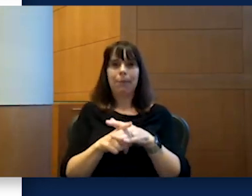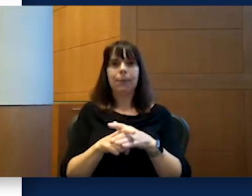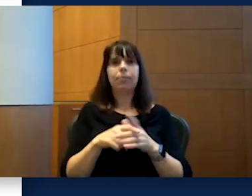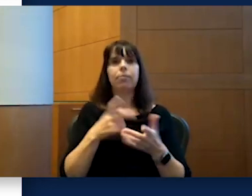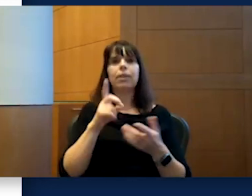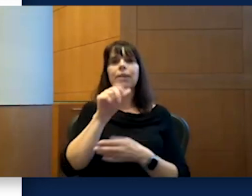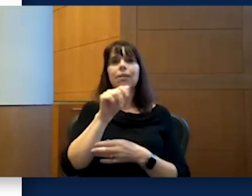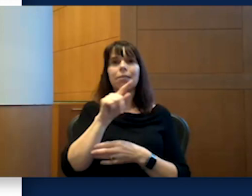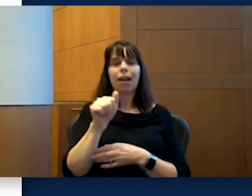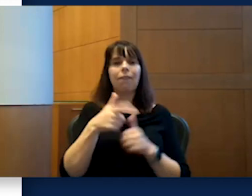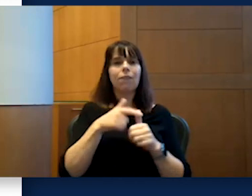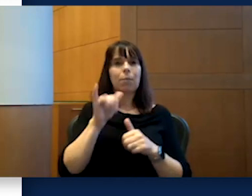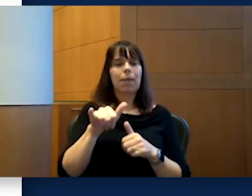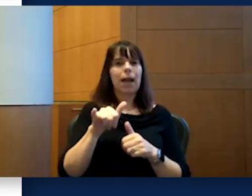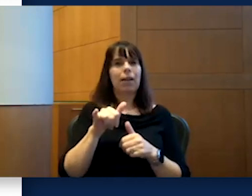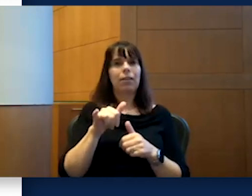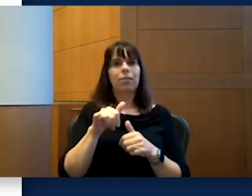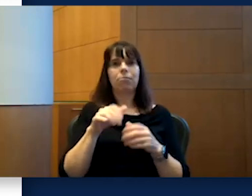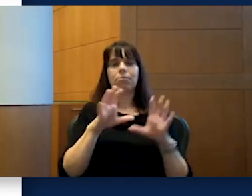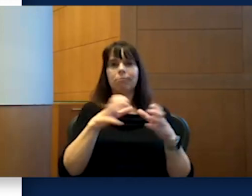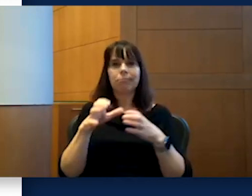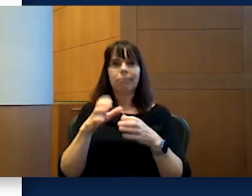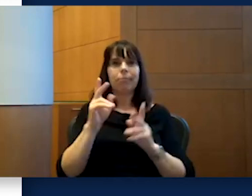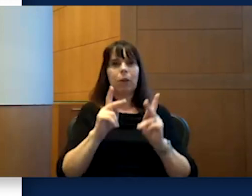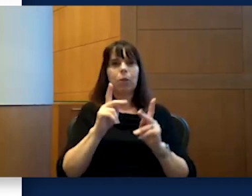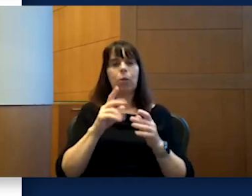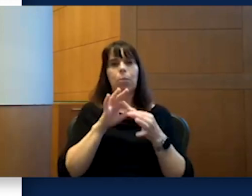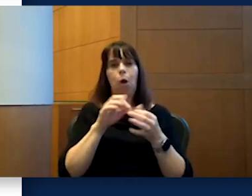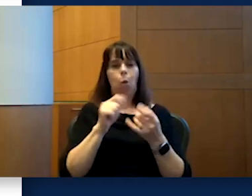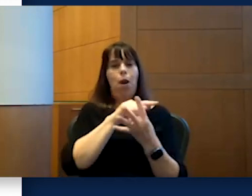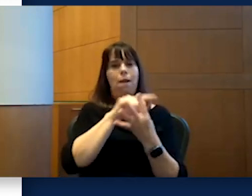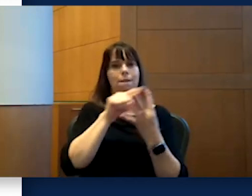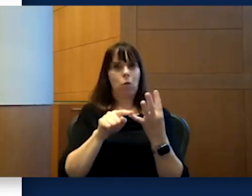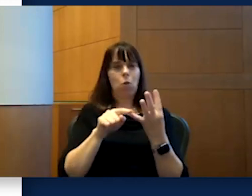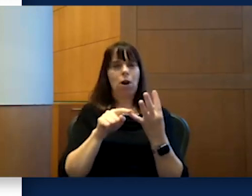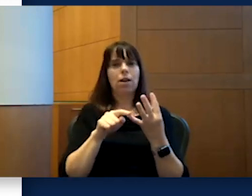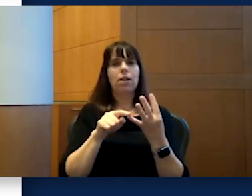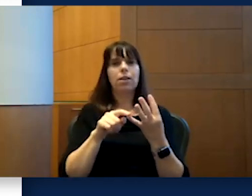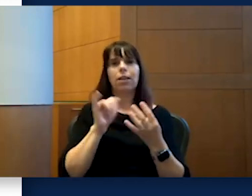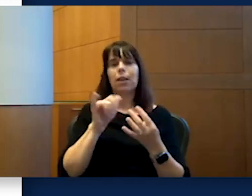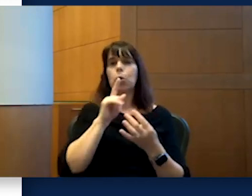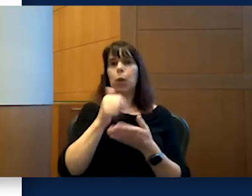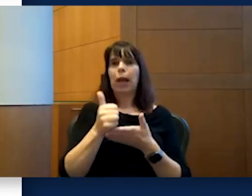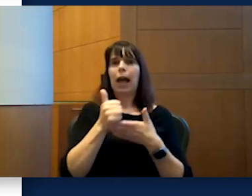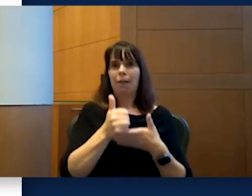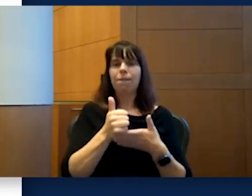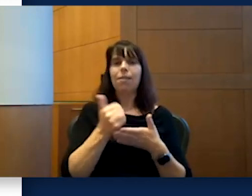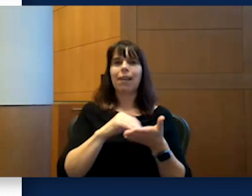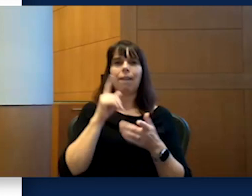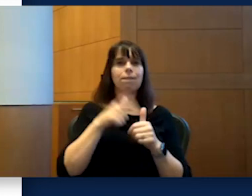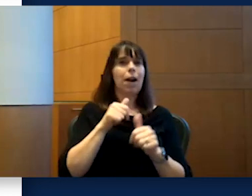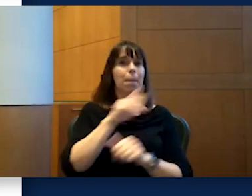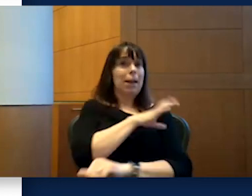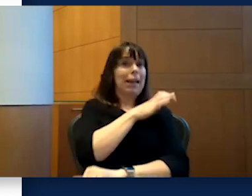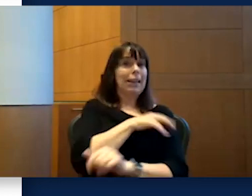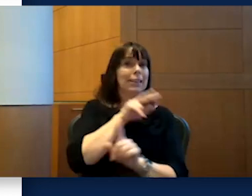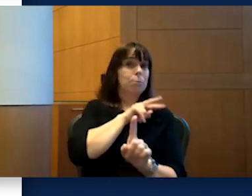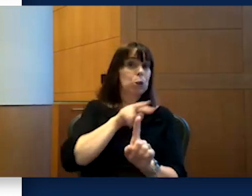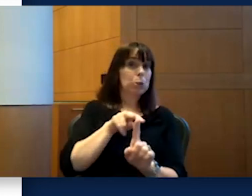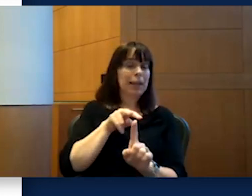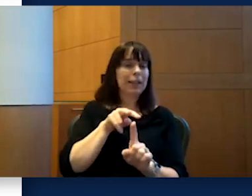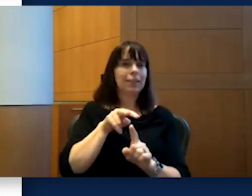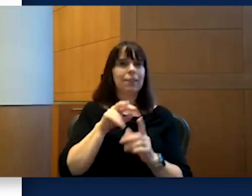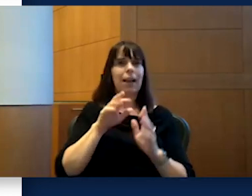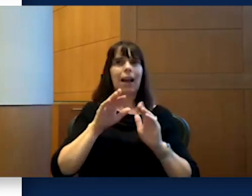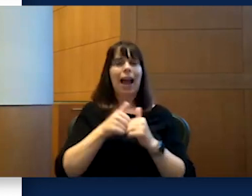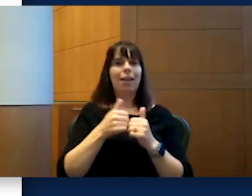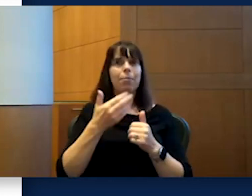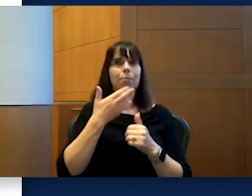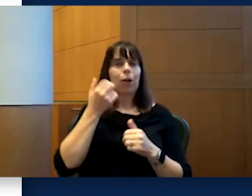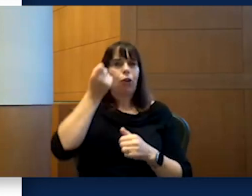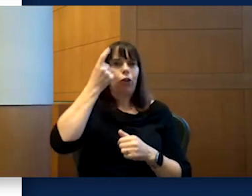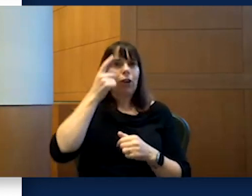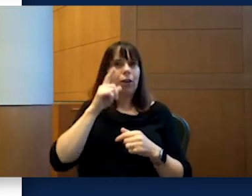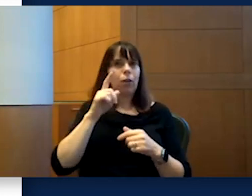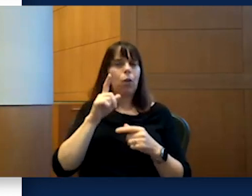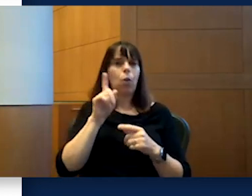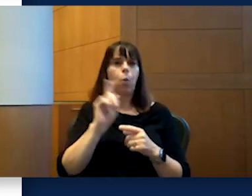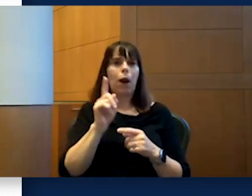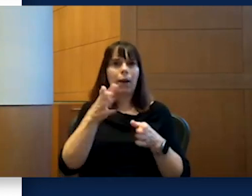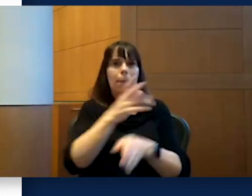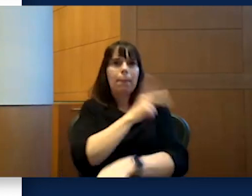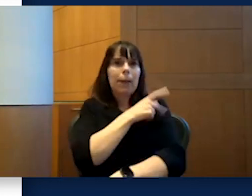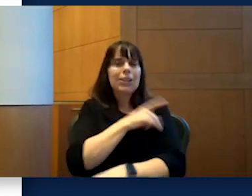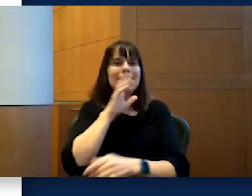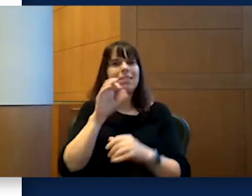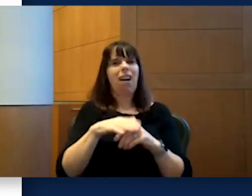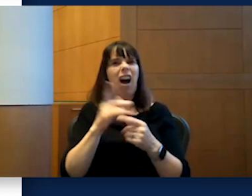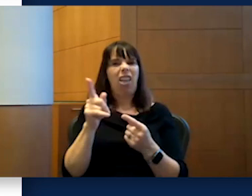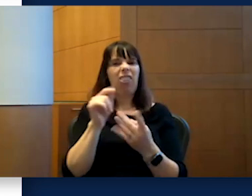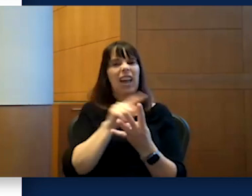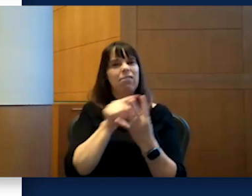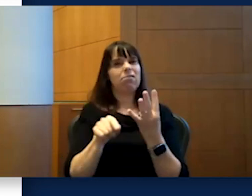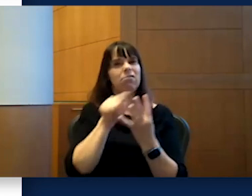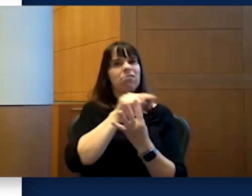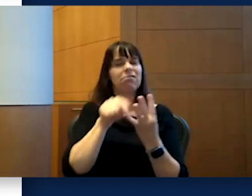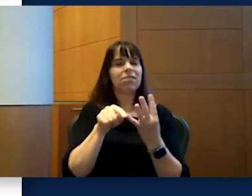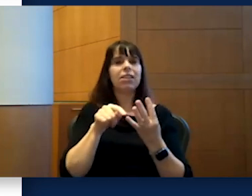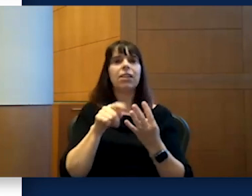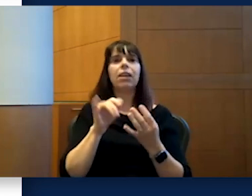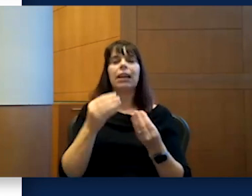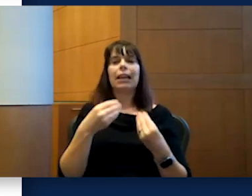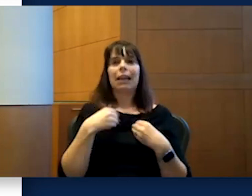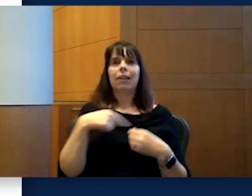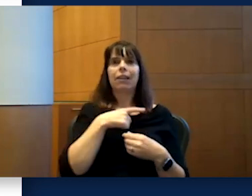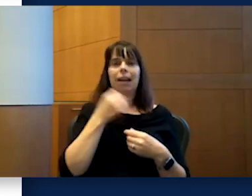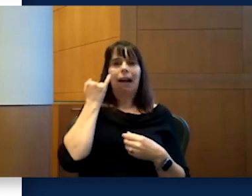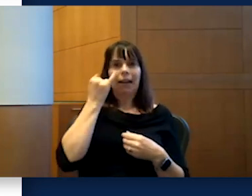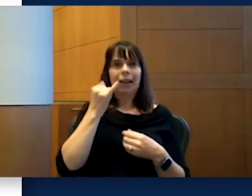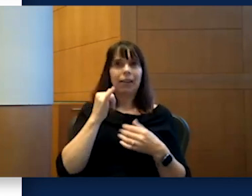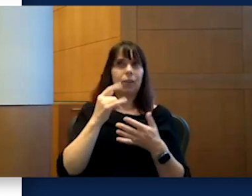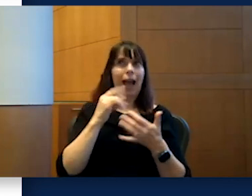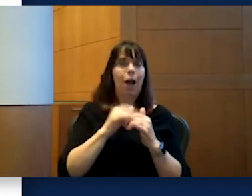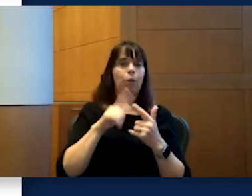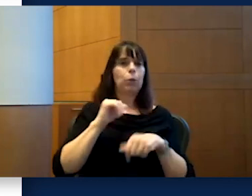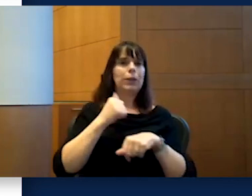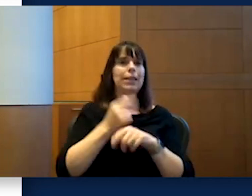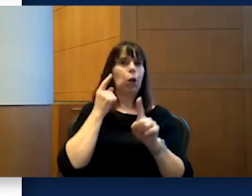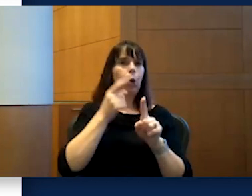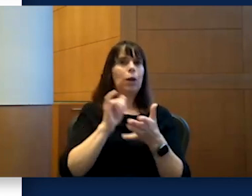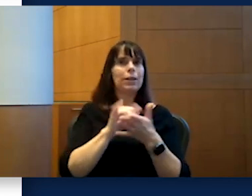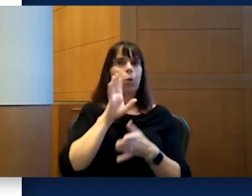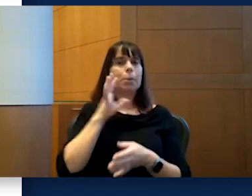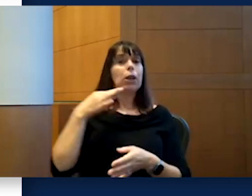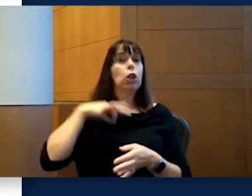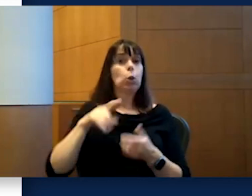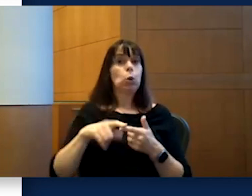This is an overview of ou the data actually manifests. When we look at the data we can classify individuals as belonging to 1 of 4 groups. Helpful again from the clinician perspective is having an understanding of where someone is on a spectrum of healthcare engagement actually gives us ideas in terms of maybe goals that would be useful to improve or enhance engagement.